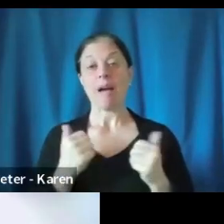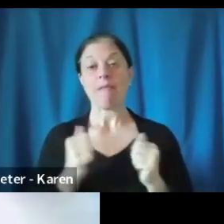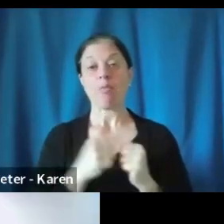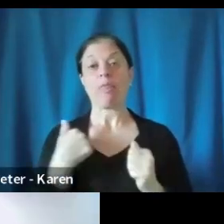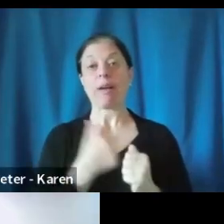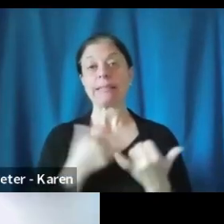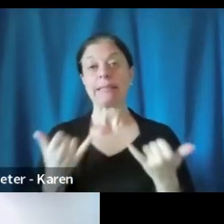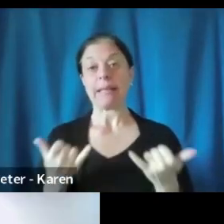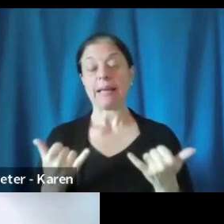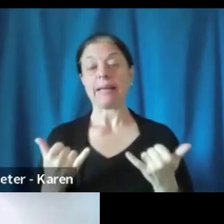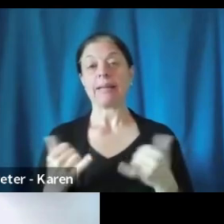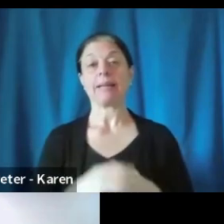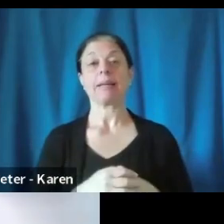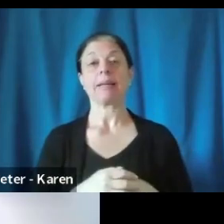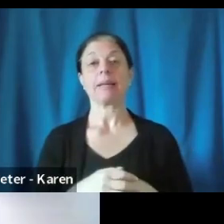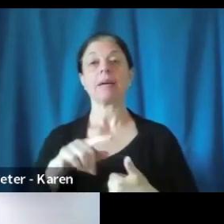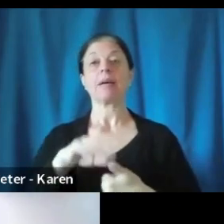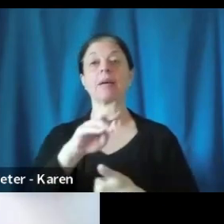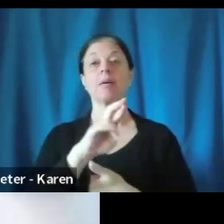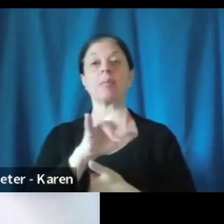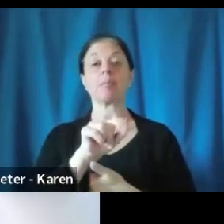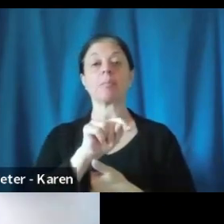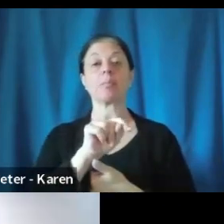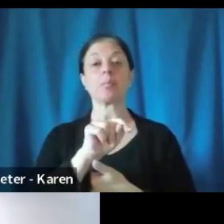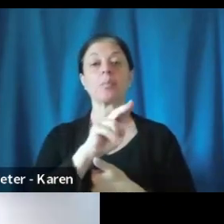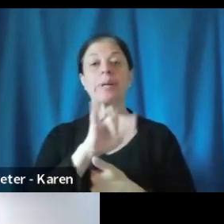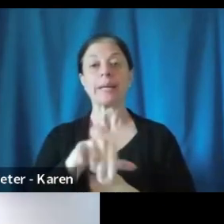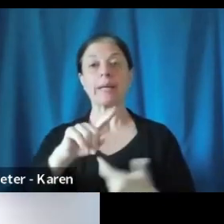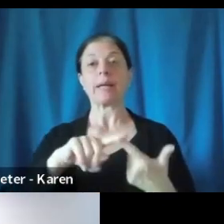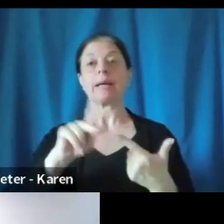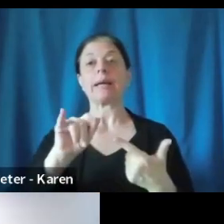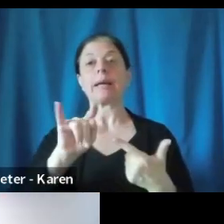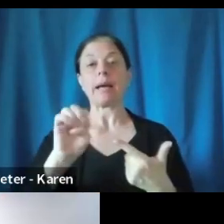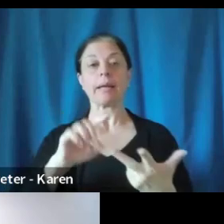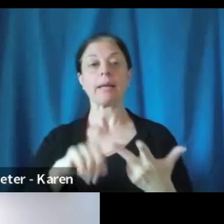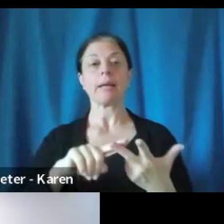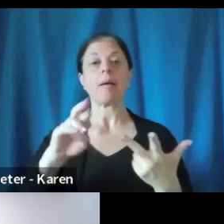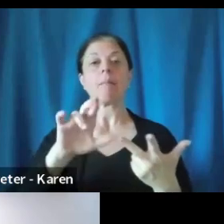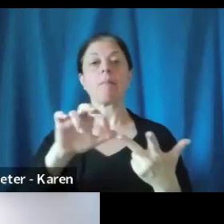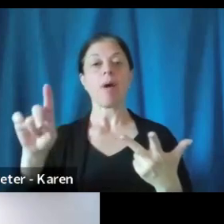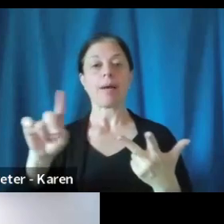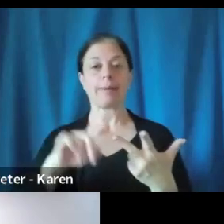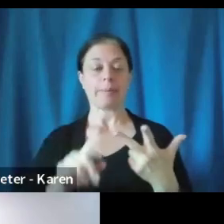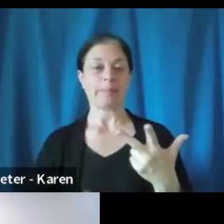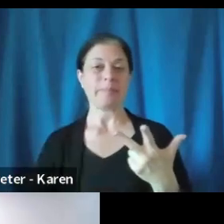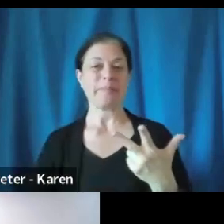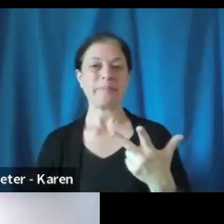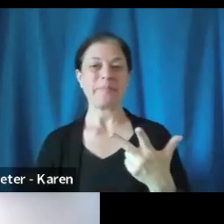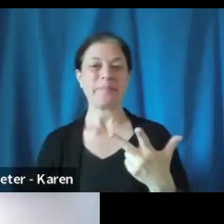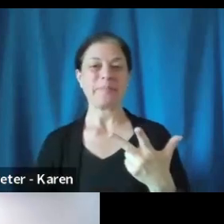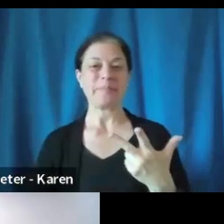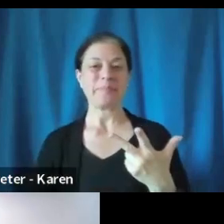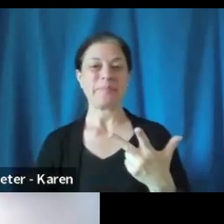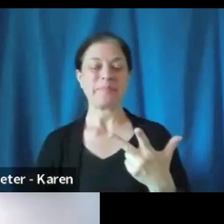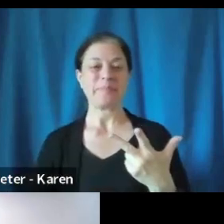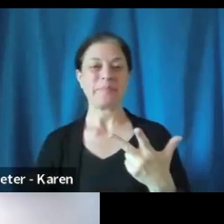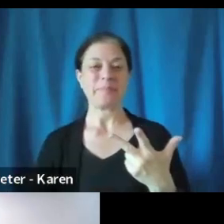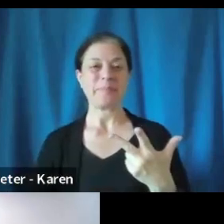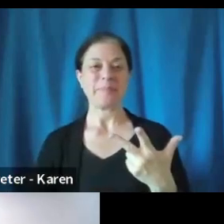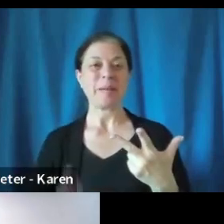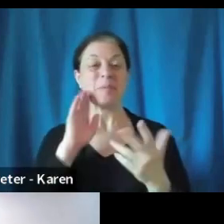hour now. We have with us today, Brittni and Katie